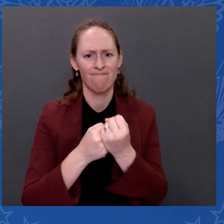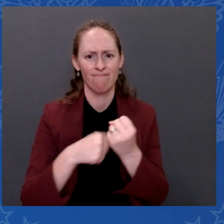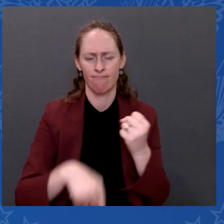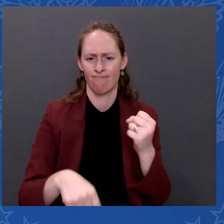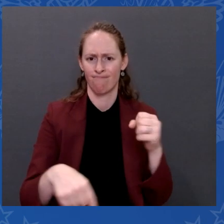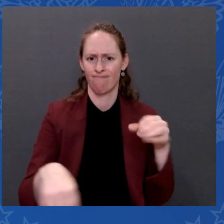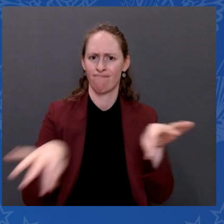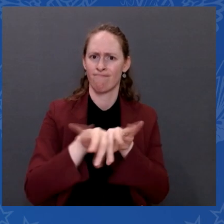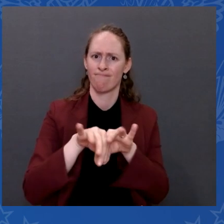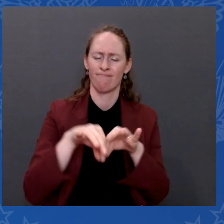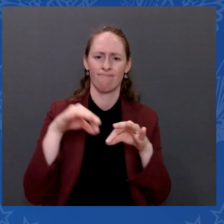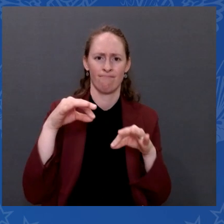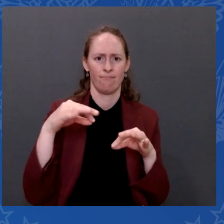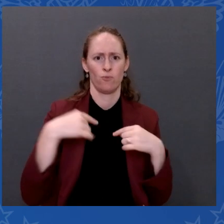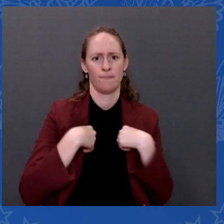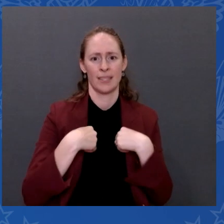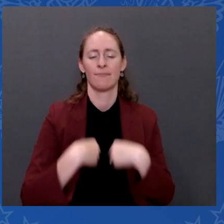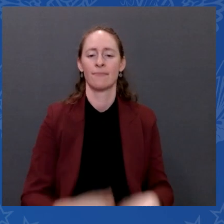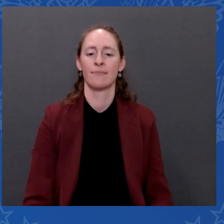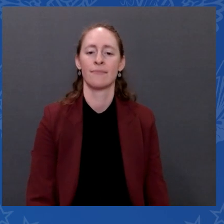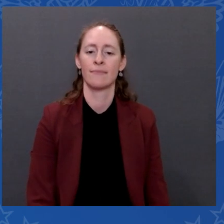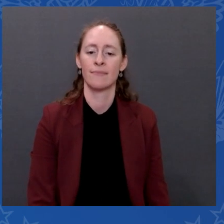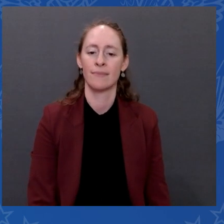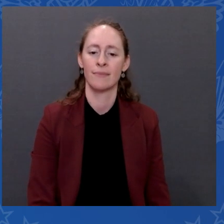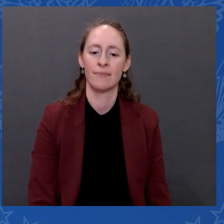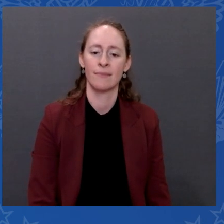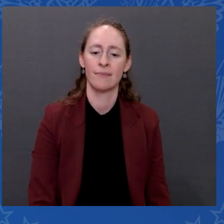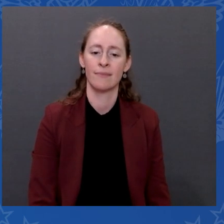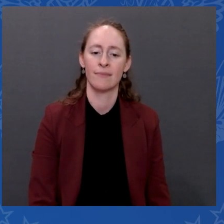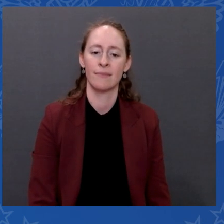have a Davis-Bacon prevailing wage requirement.